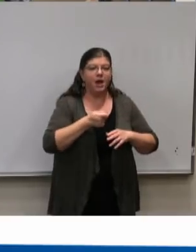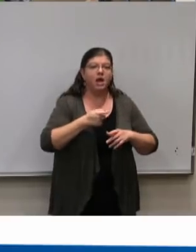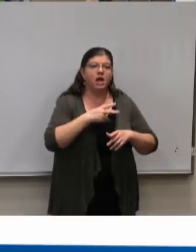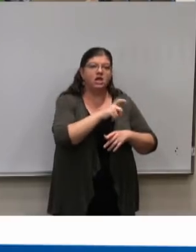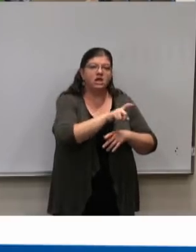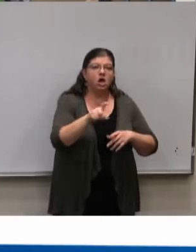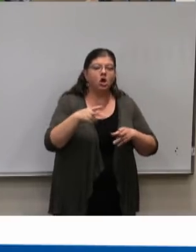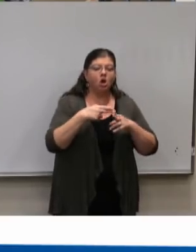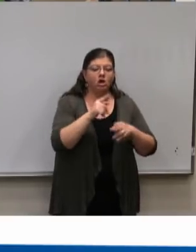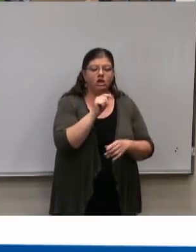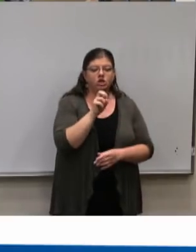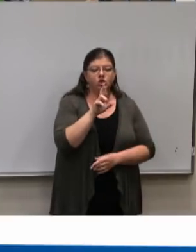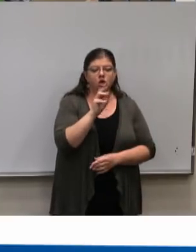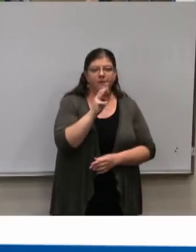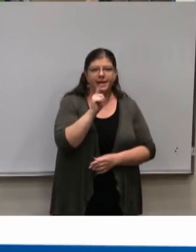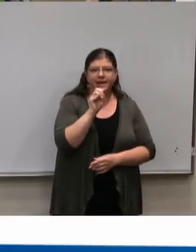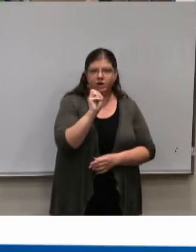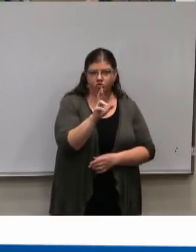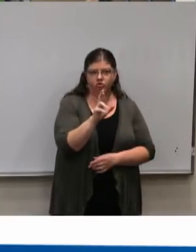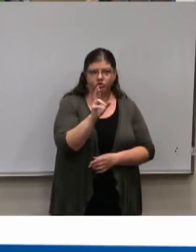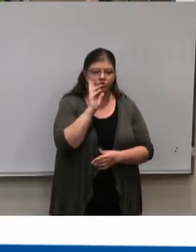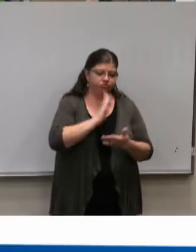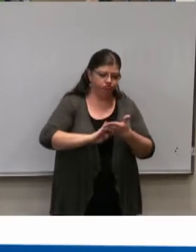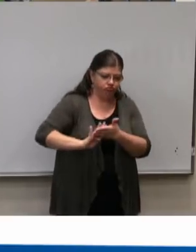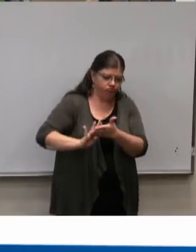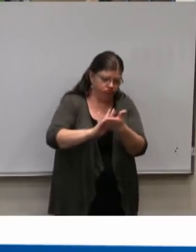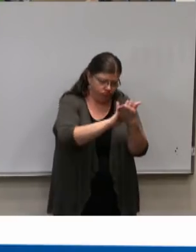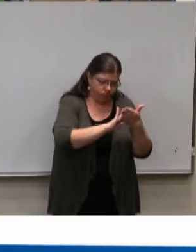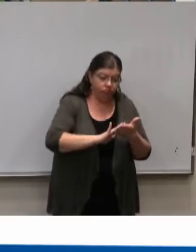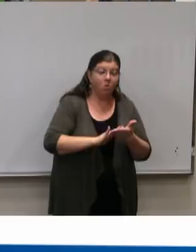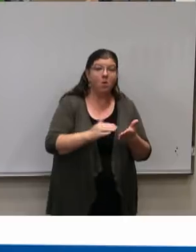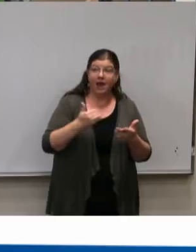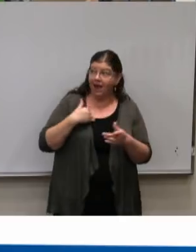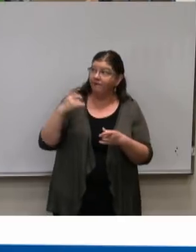So we have these, we're using them around campus.